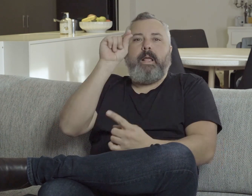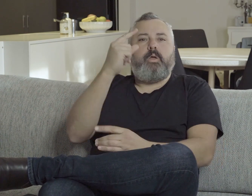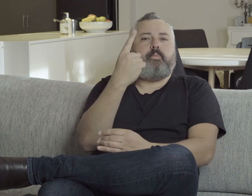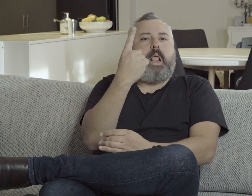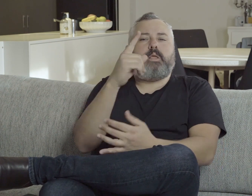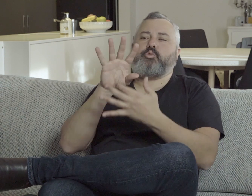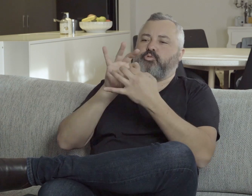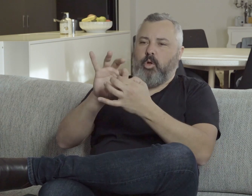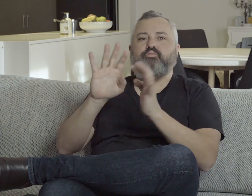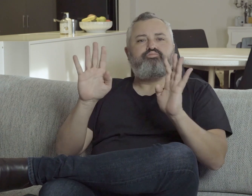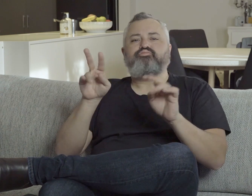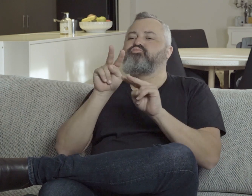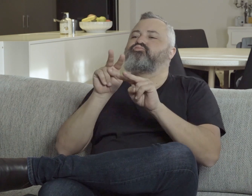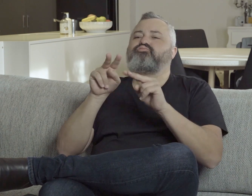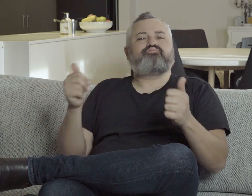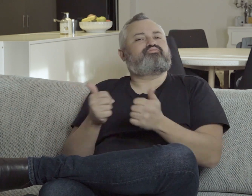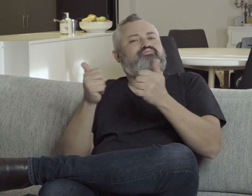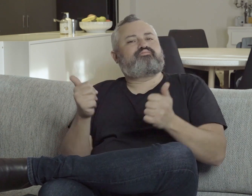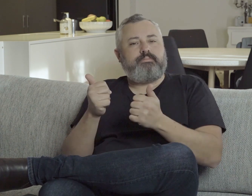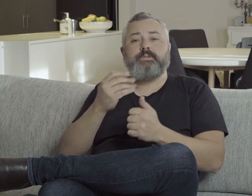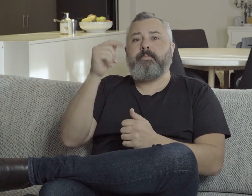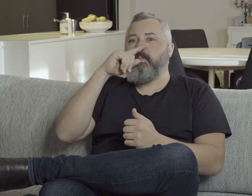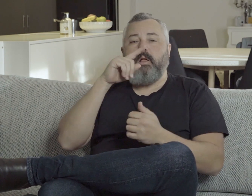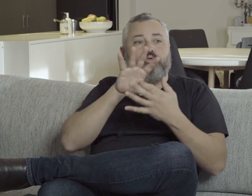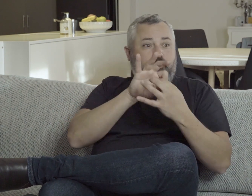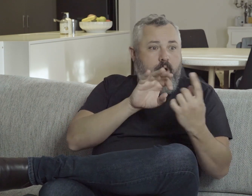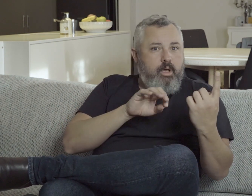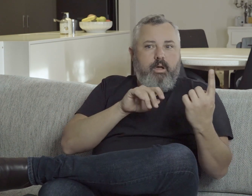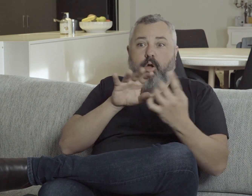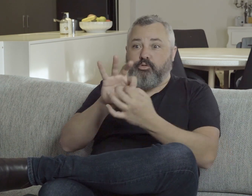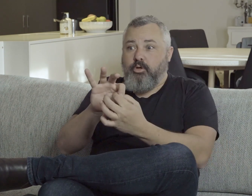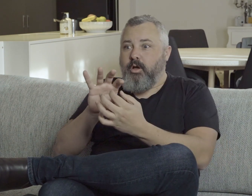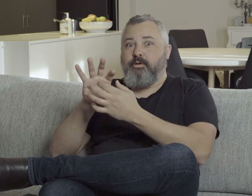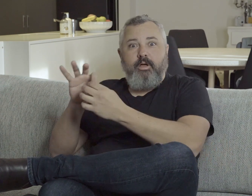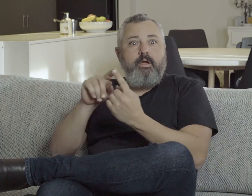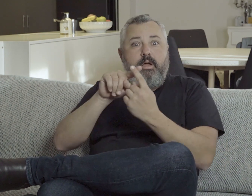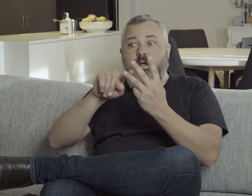of streaming services available. Maybe you'll be happy to subscribe to one platform and enjoy everything it has to offer.